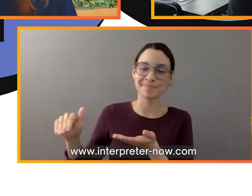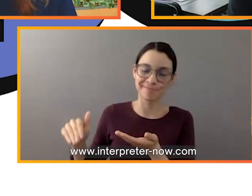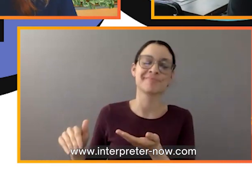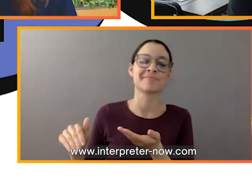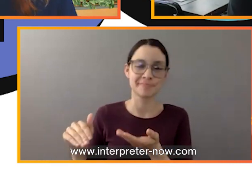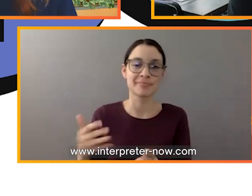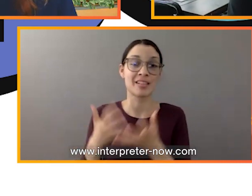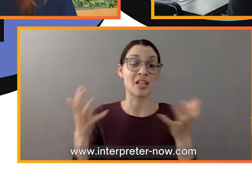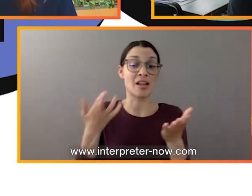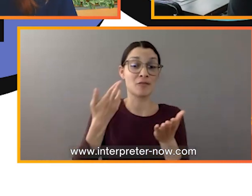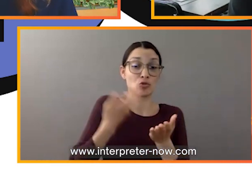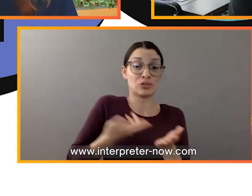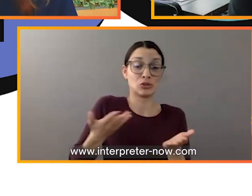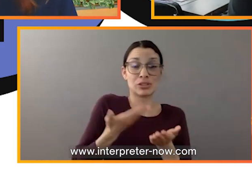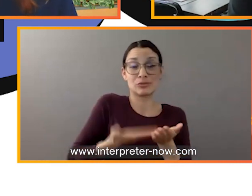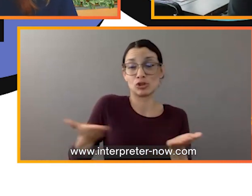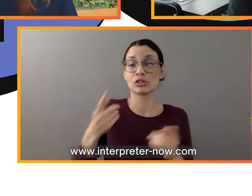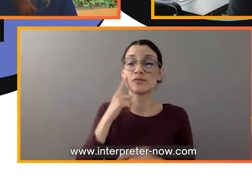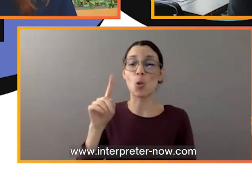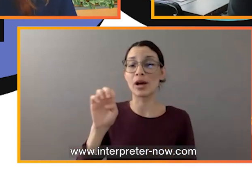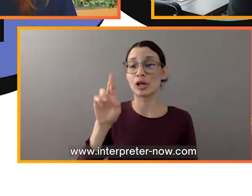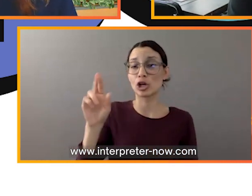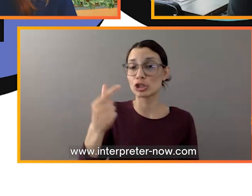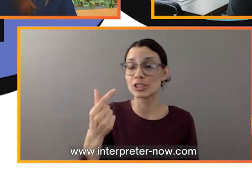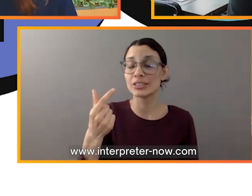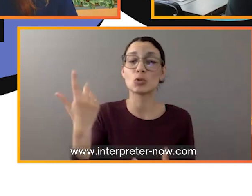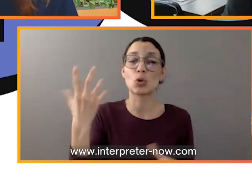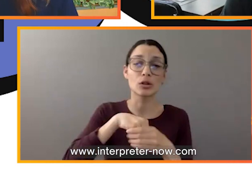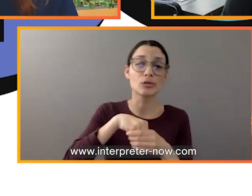and Inclusion training or cultural training, budgets have been cut.